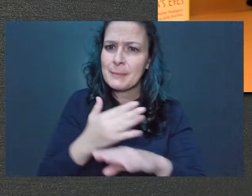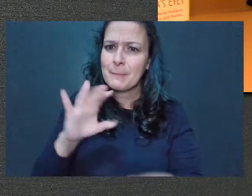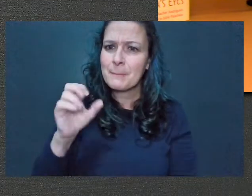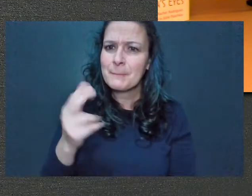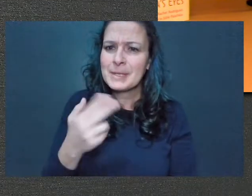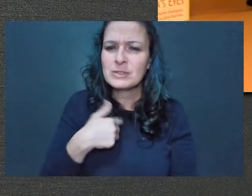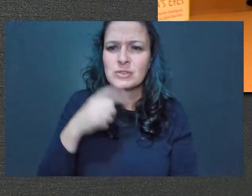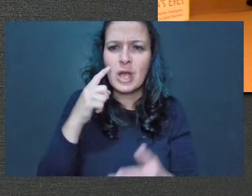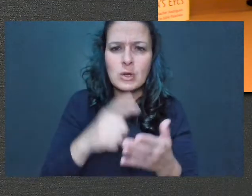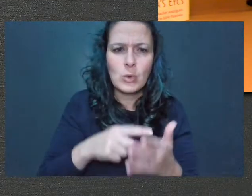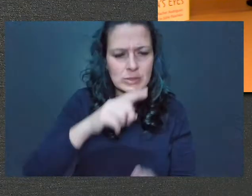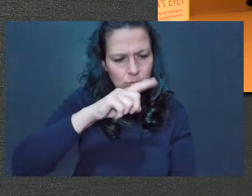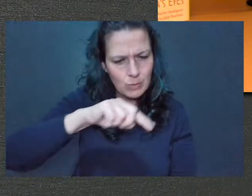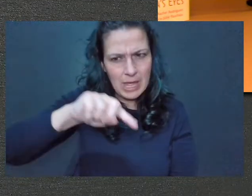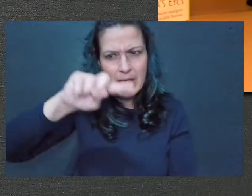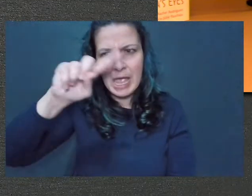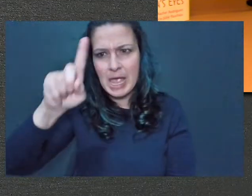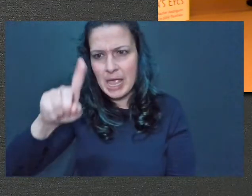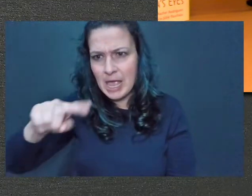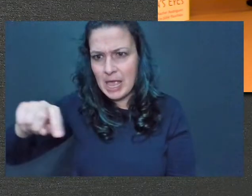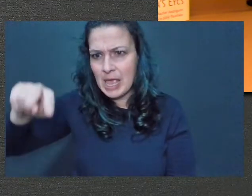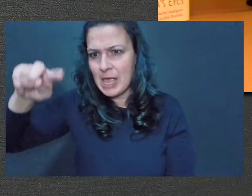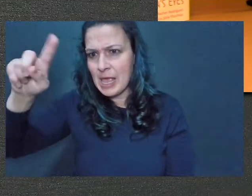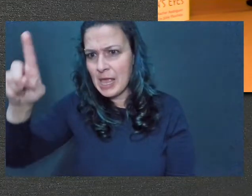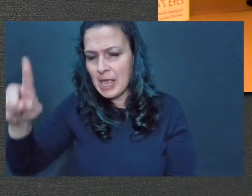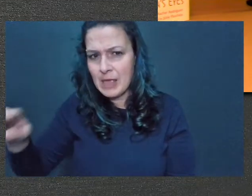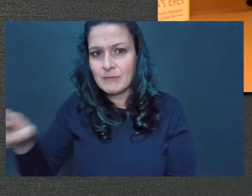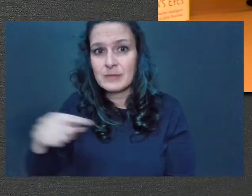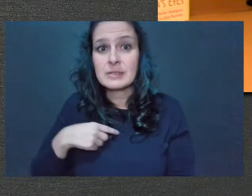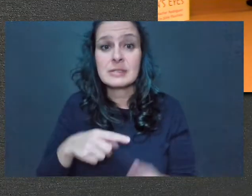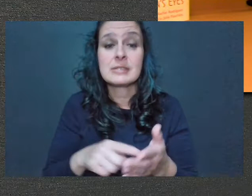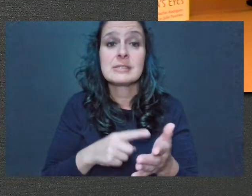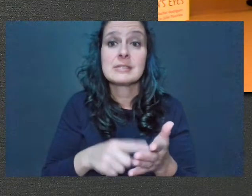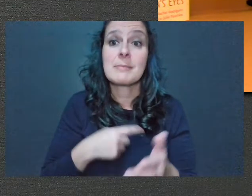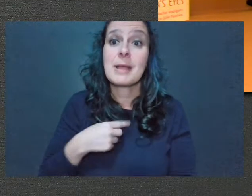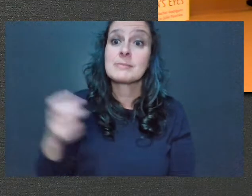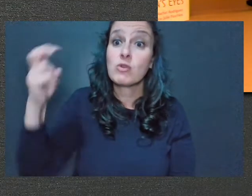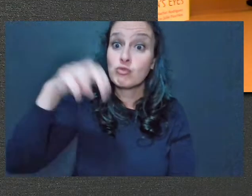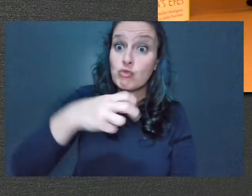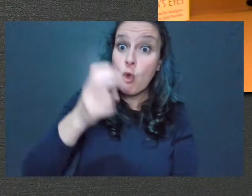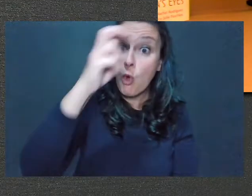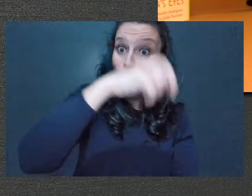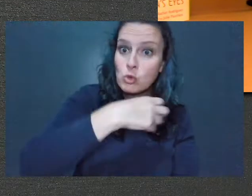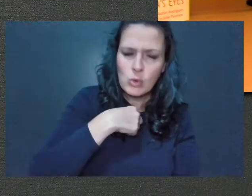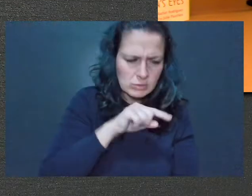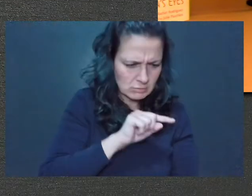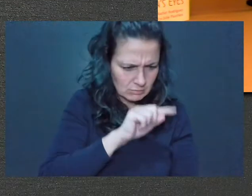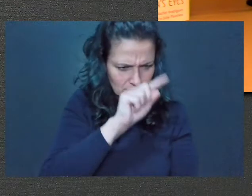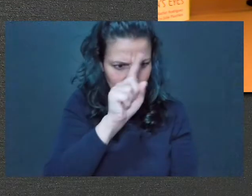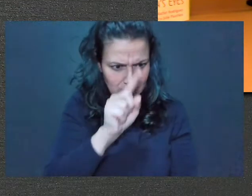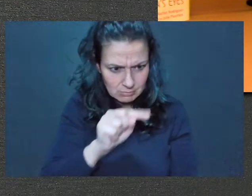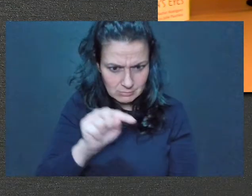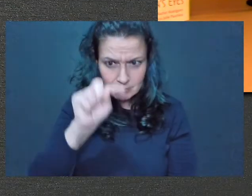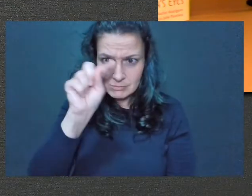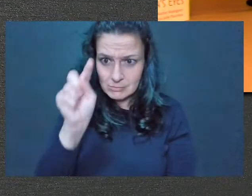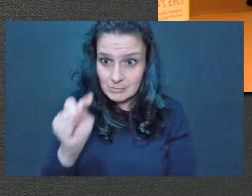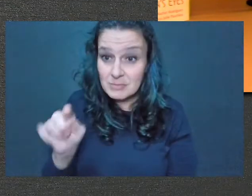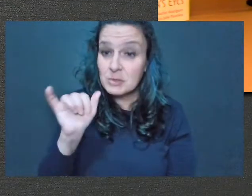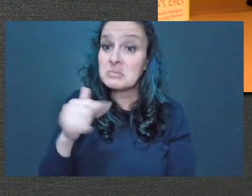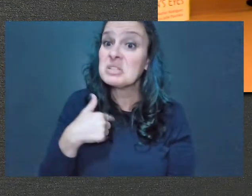Sometimes when I go to Waldameer, I see a wavy line on the rollercoaster. Should we try to do a wavy line?